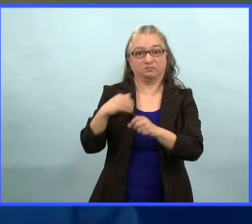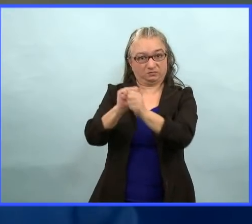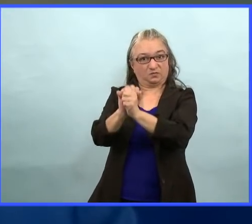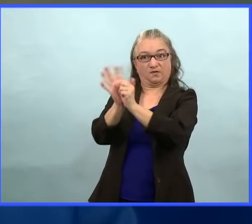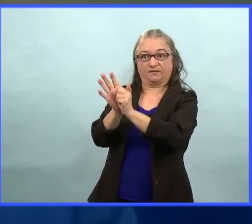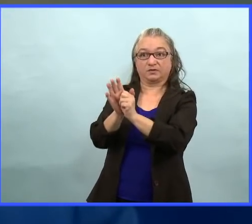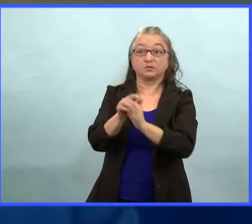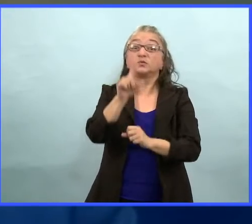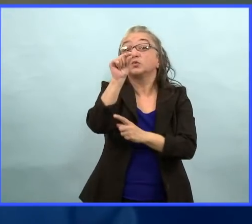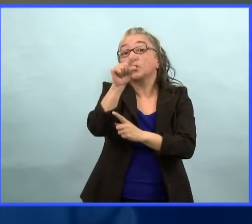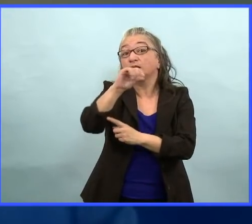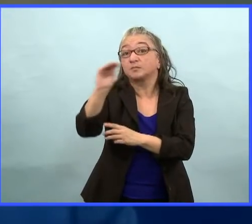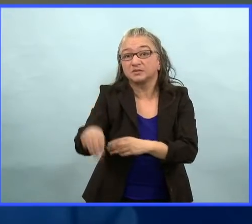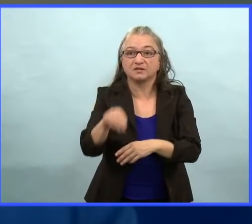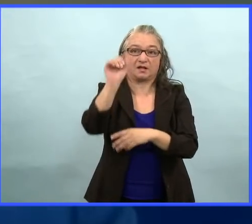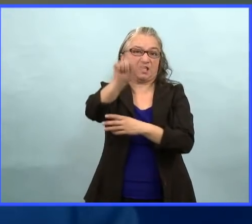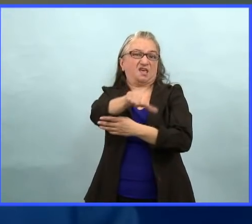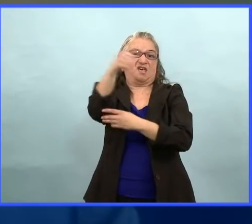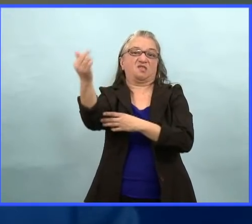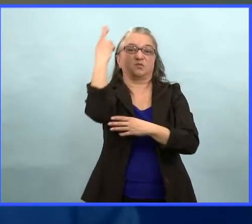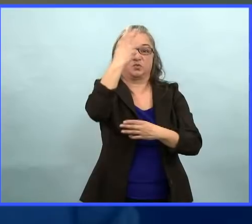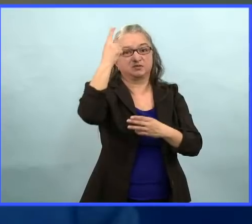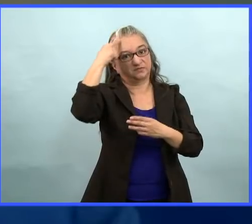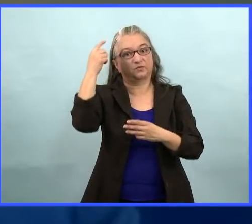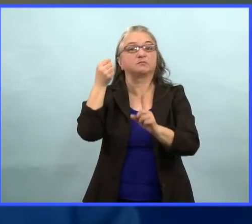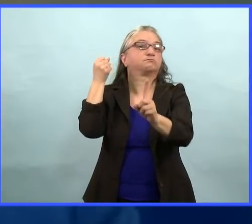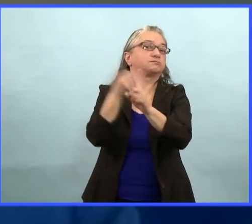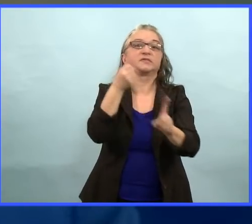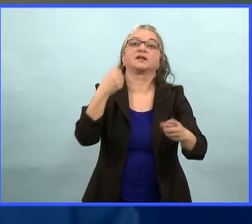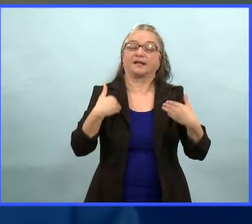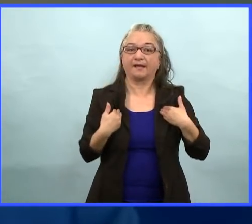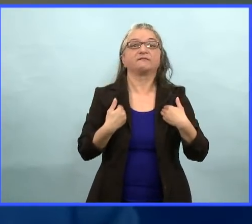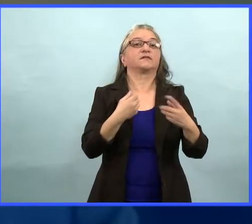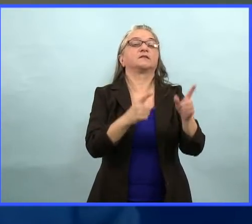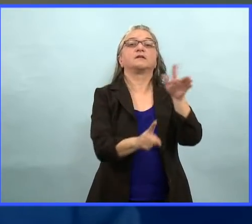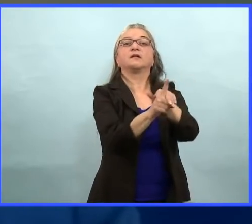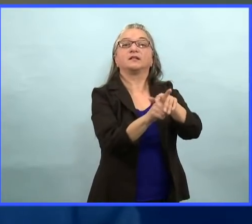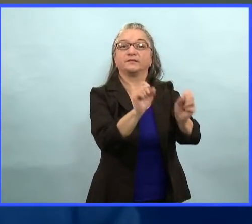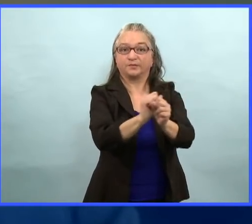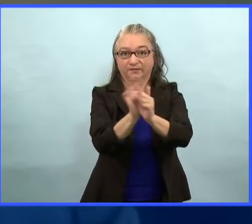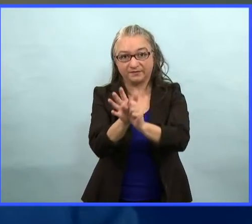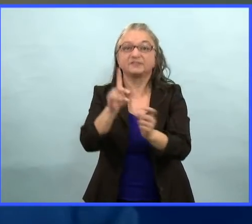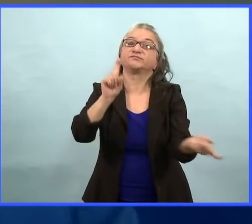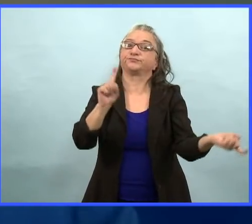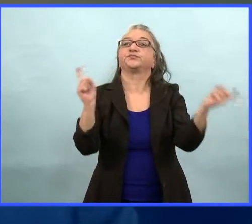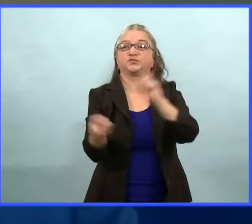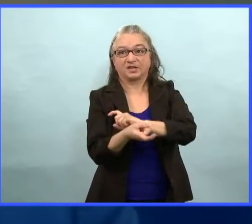vaccine status each patient is directly informing our understanding of the severity of the virus